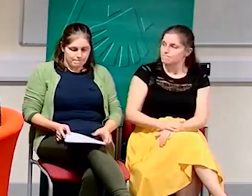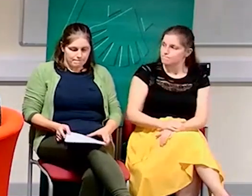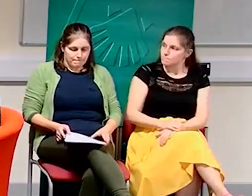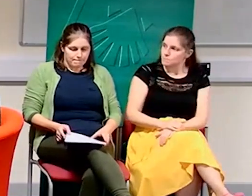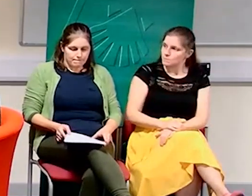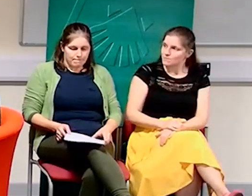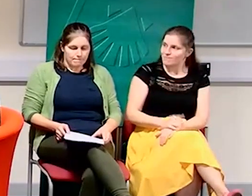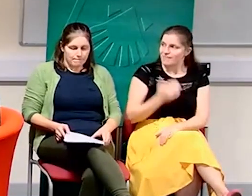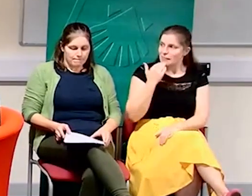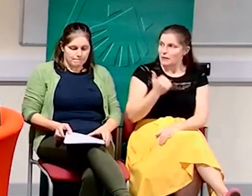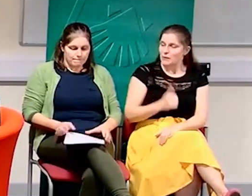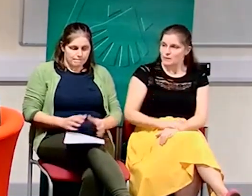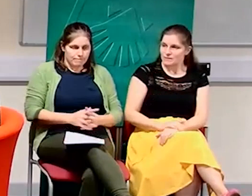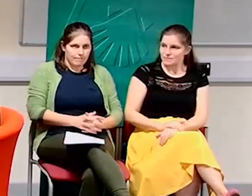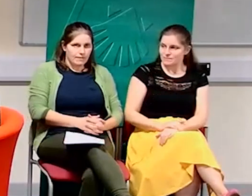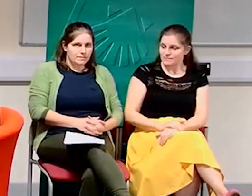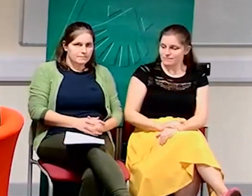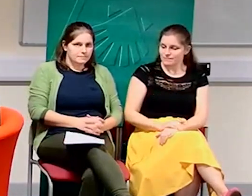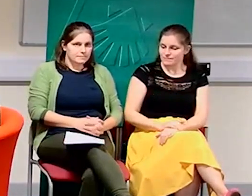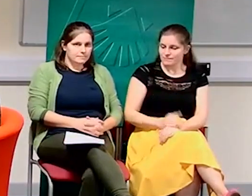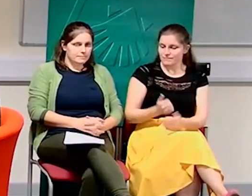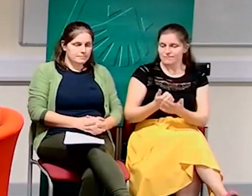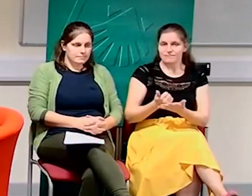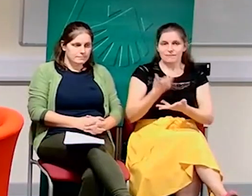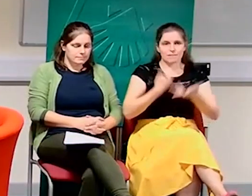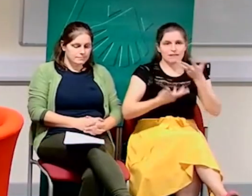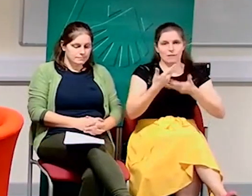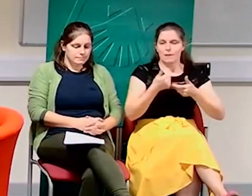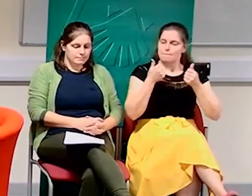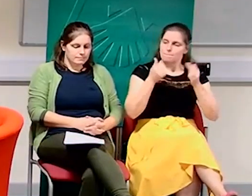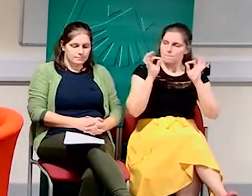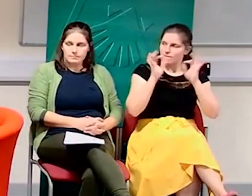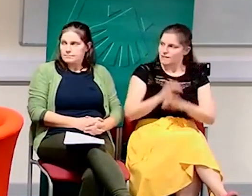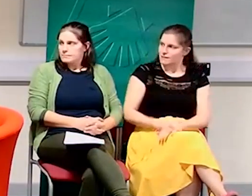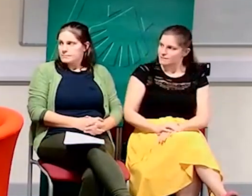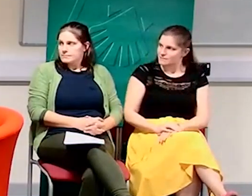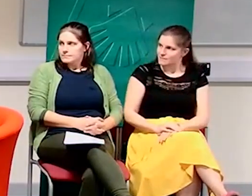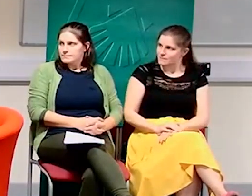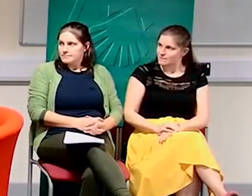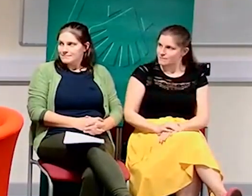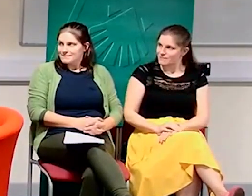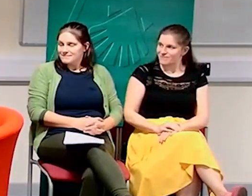thank you very much to our panel for those great introductions um and welcome you all very warmly